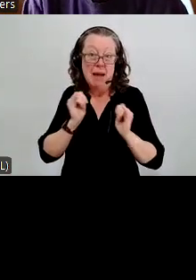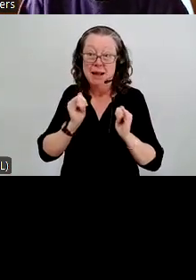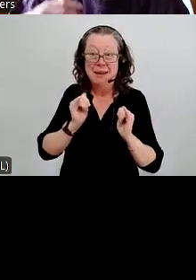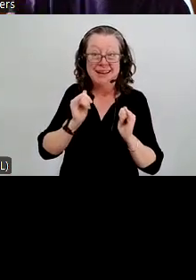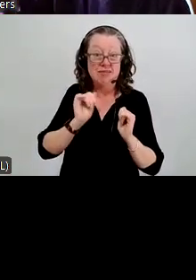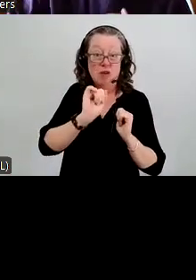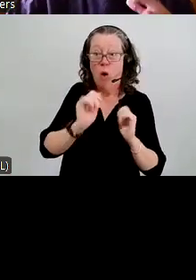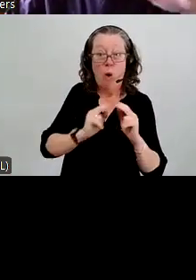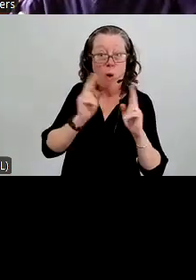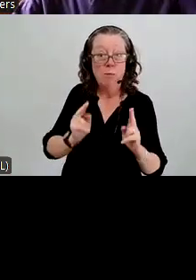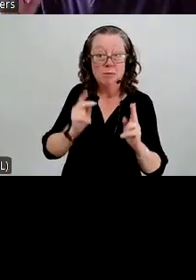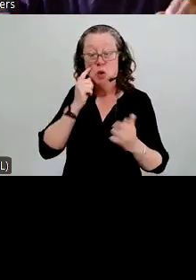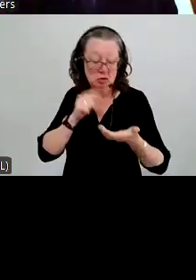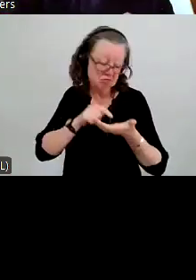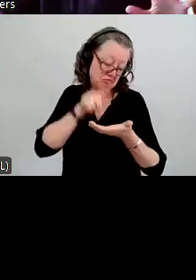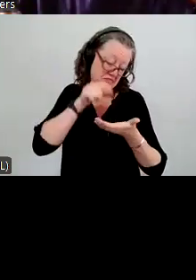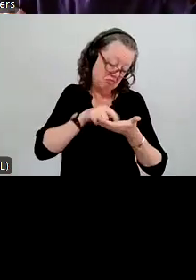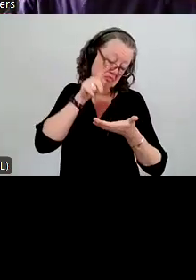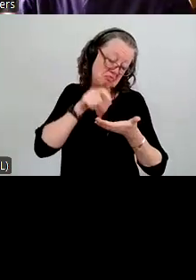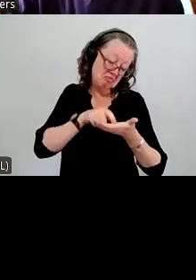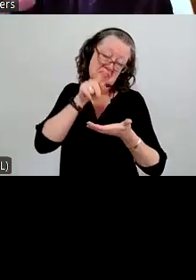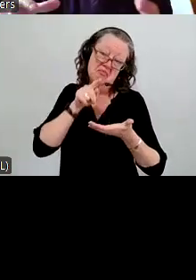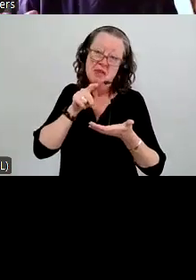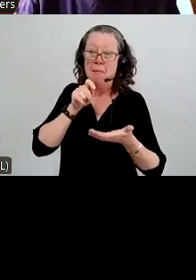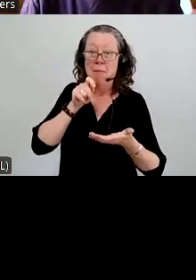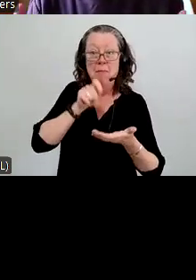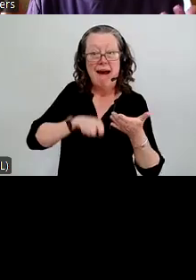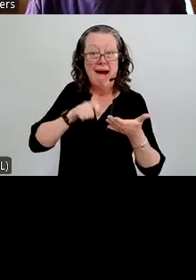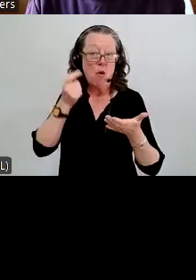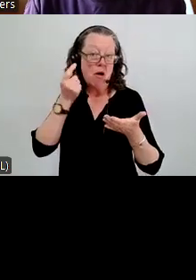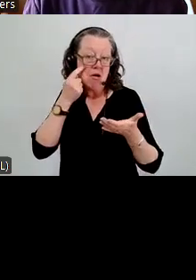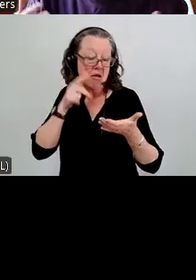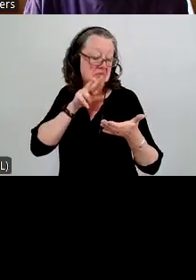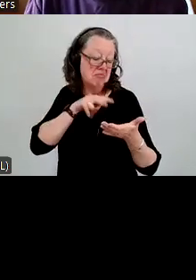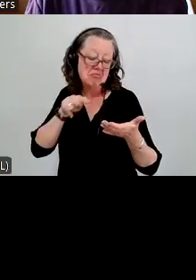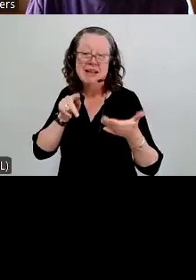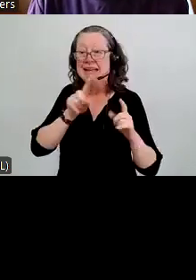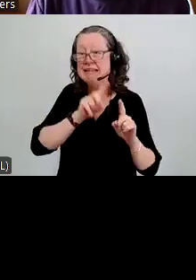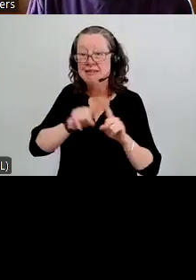She could be going to different mattresses, buying things online, always trying to find the best comfort.